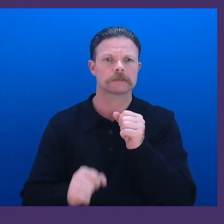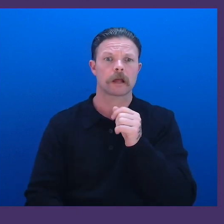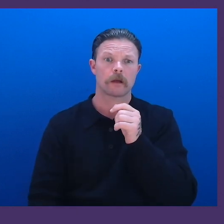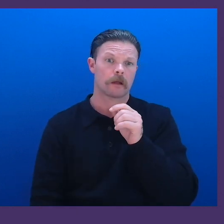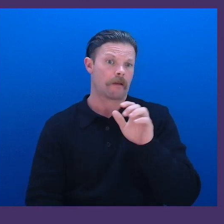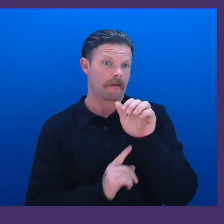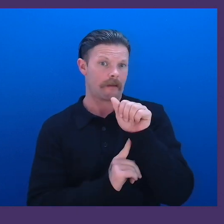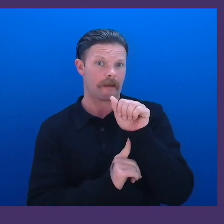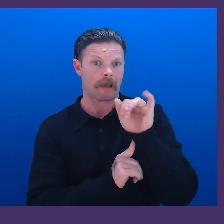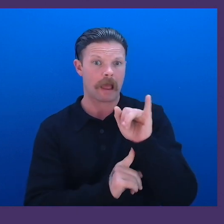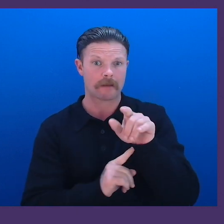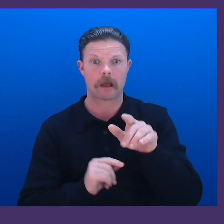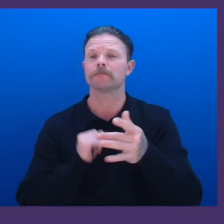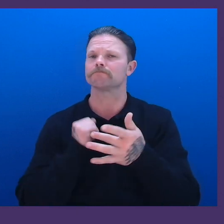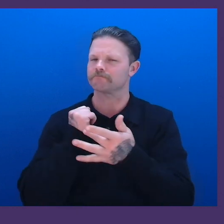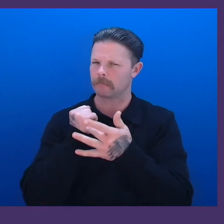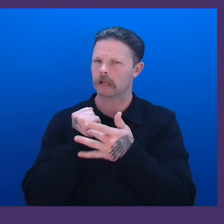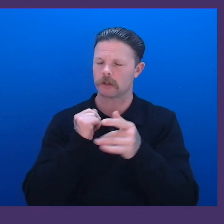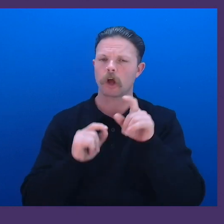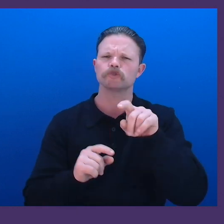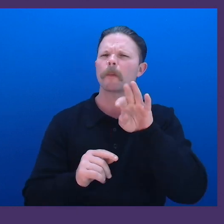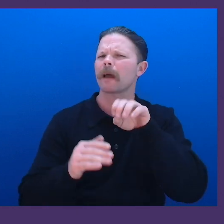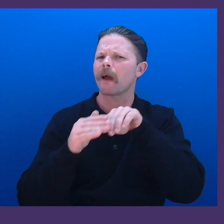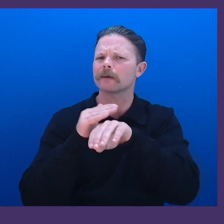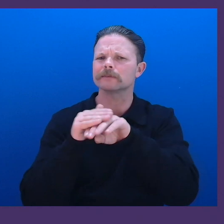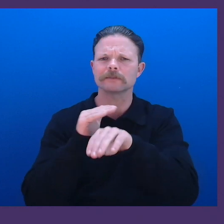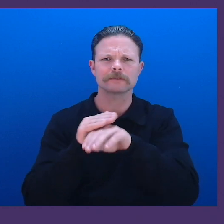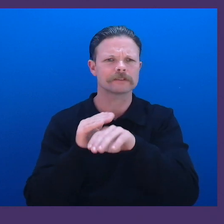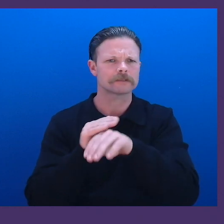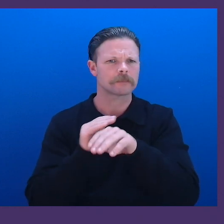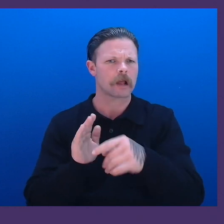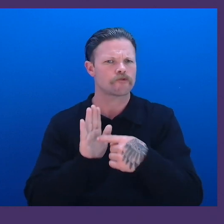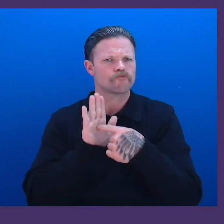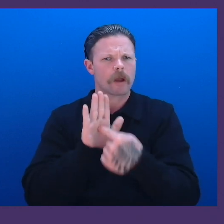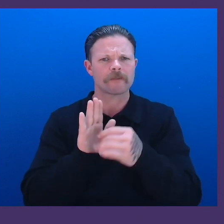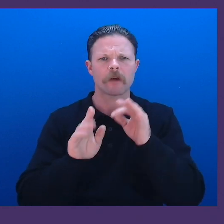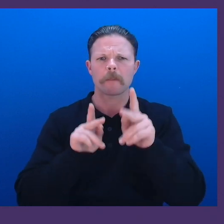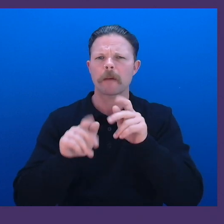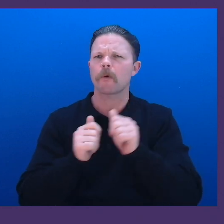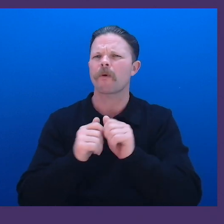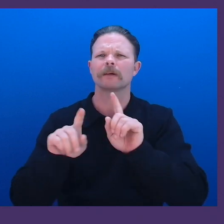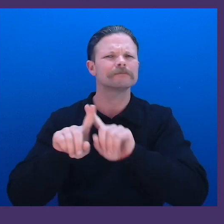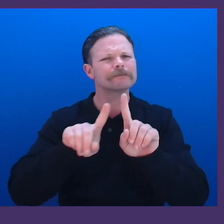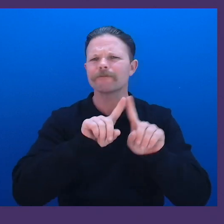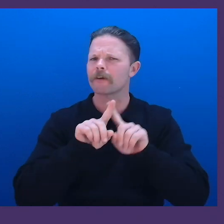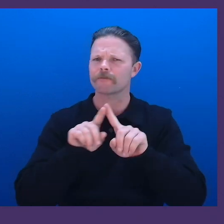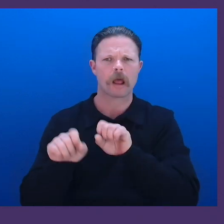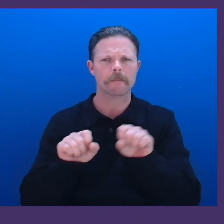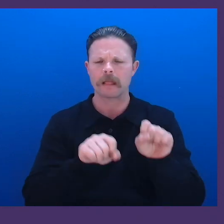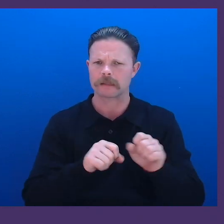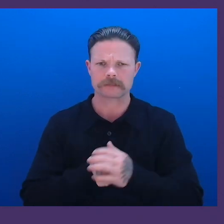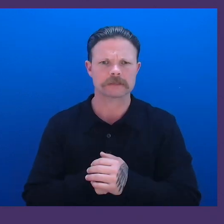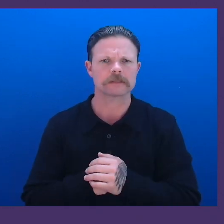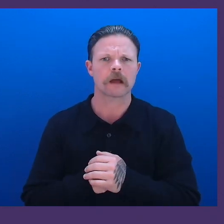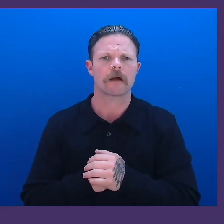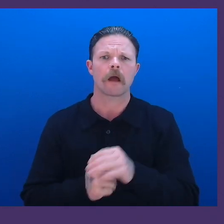and representative of people with different abilities. Microsoft has standards to ensure AI systems are inclusive